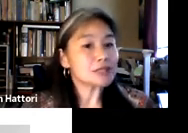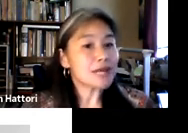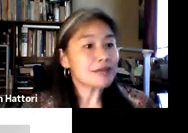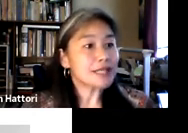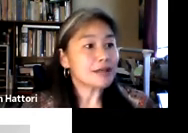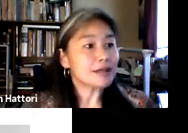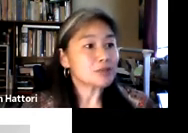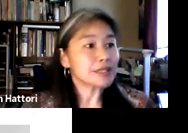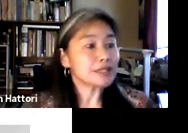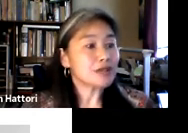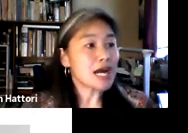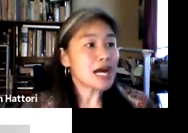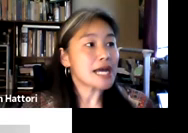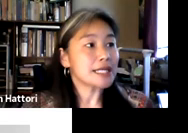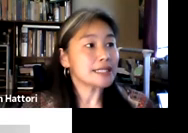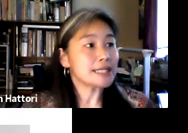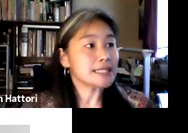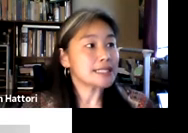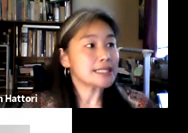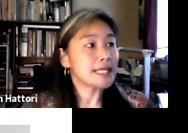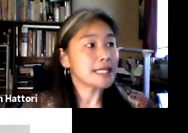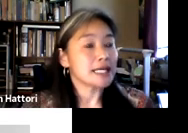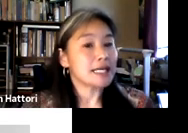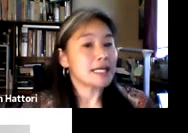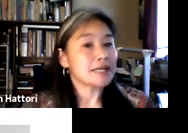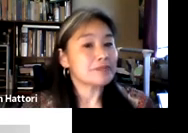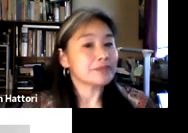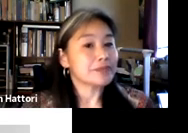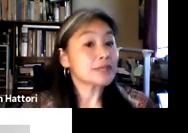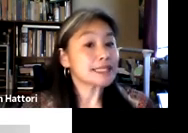was to raise the silkworms that spun the silk that then they